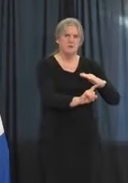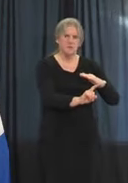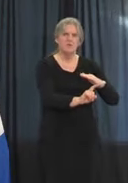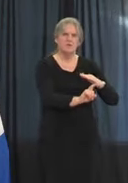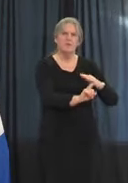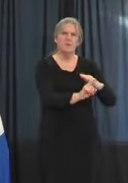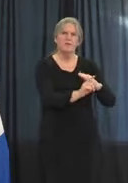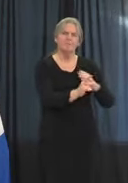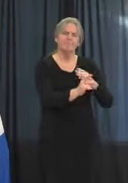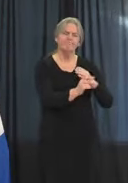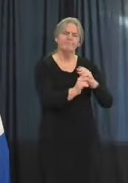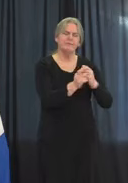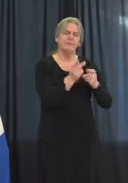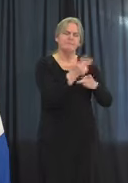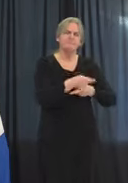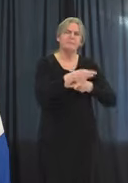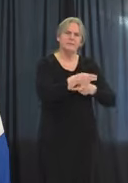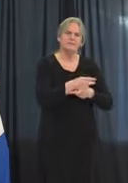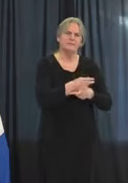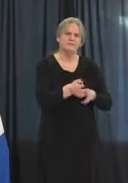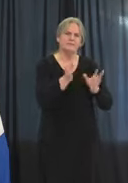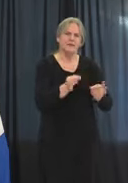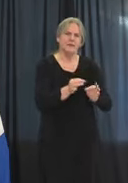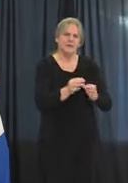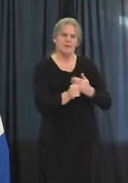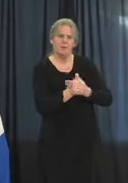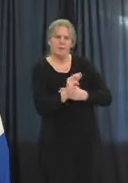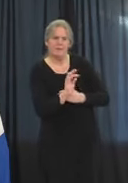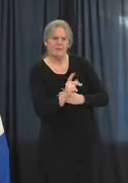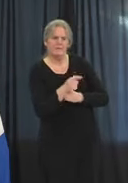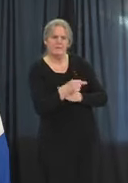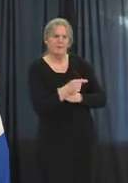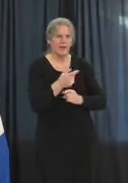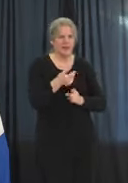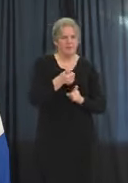approach to determining risk. Anyone who develops symptoms is